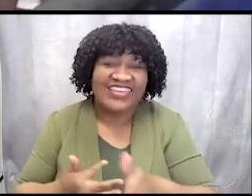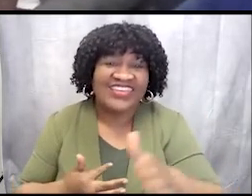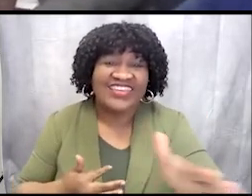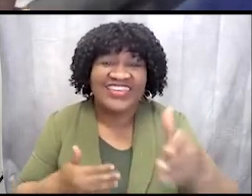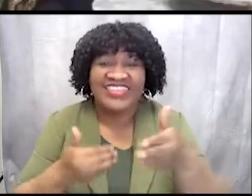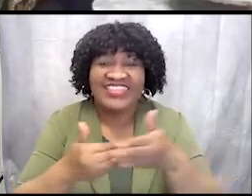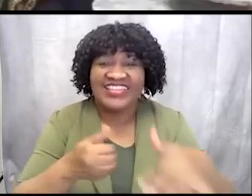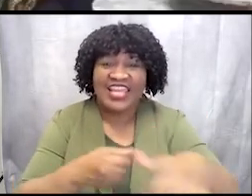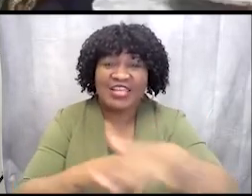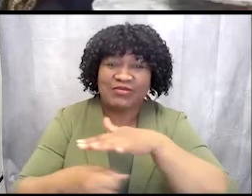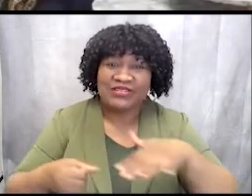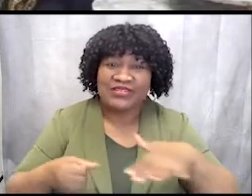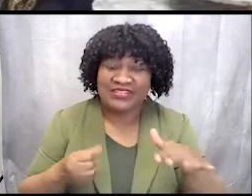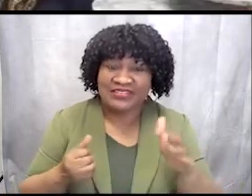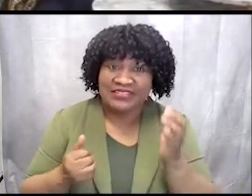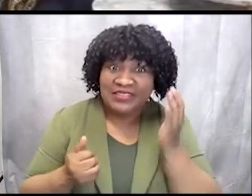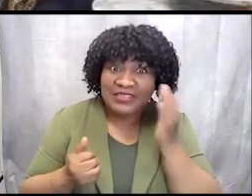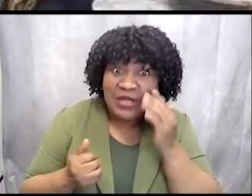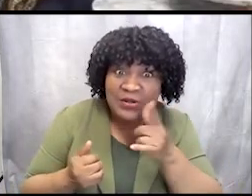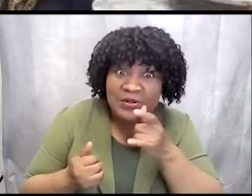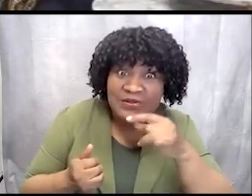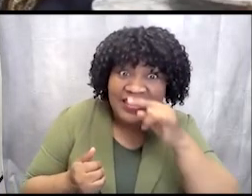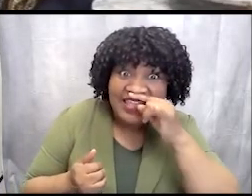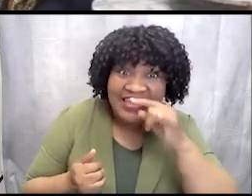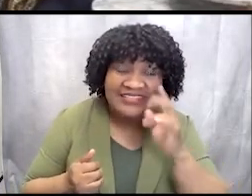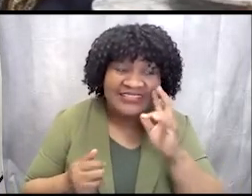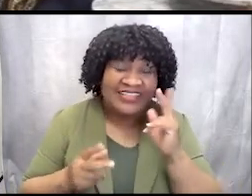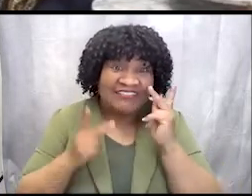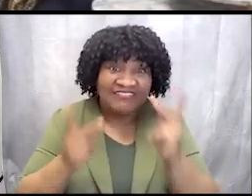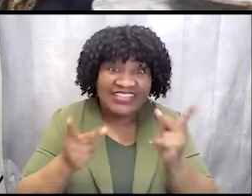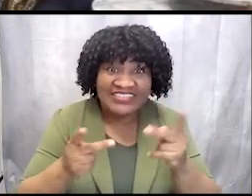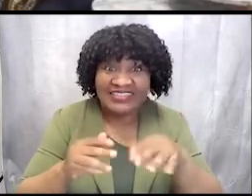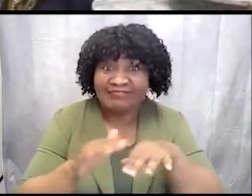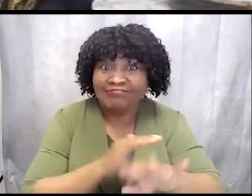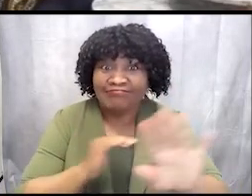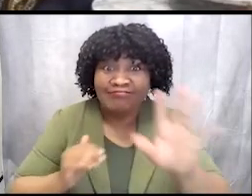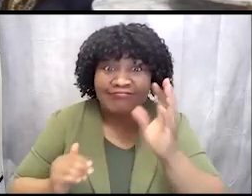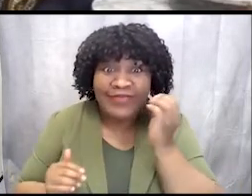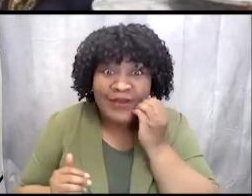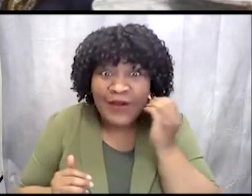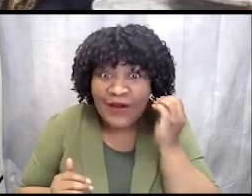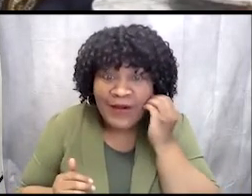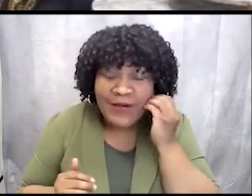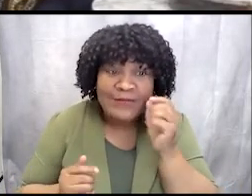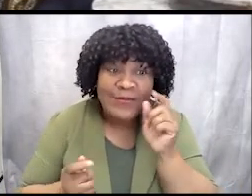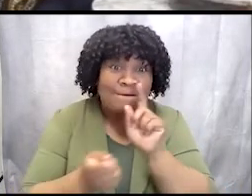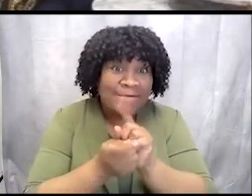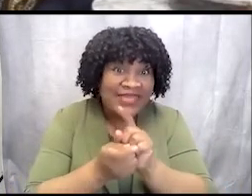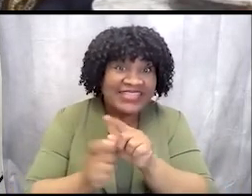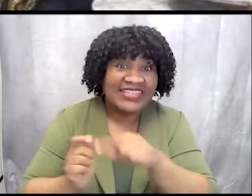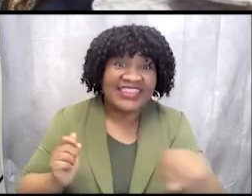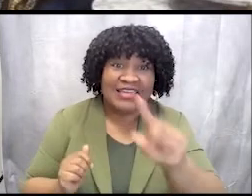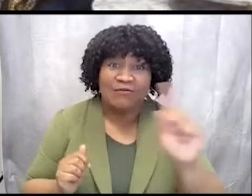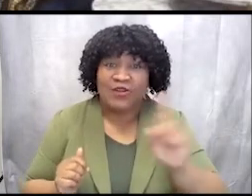getting to know the kids, going to their homes and meeting them wherever they happen to be,